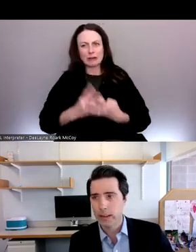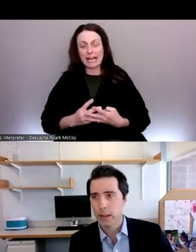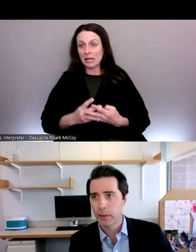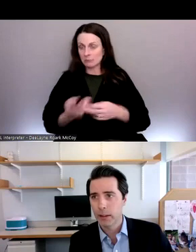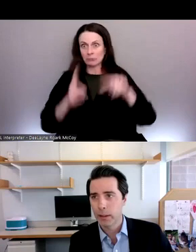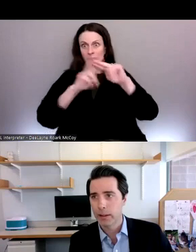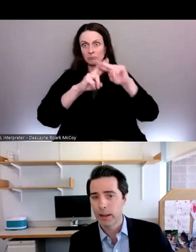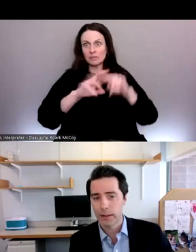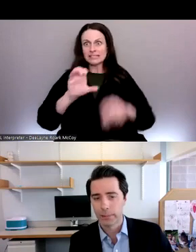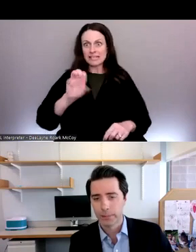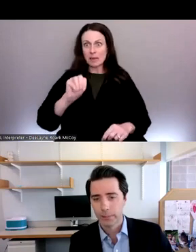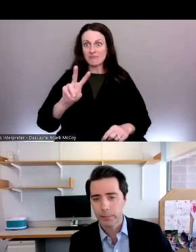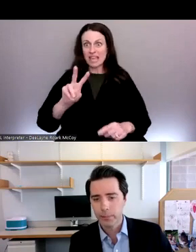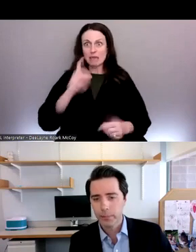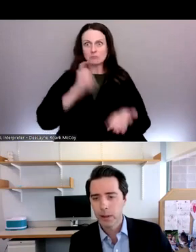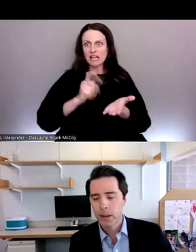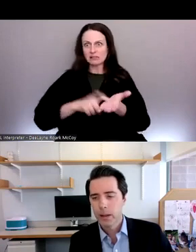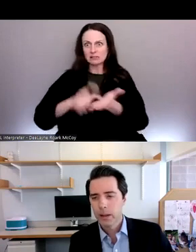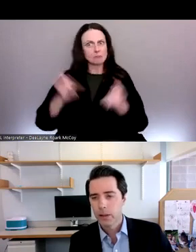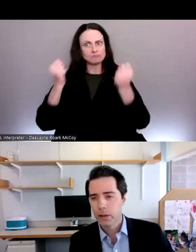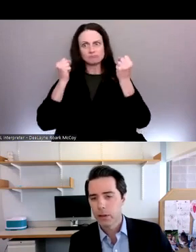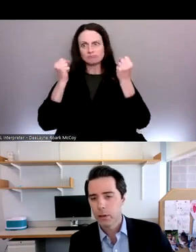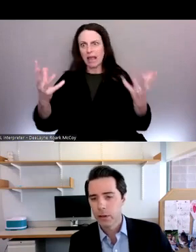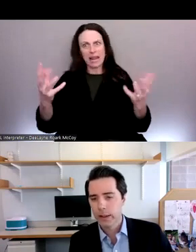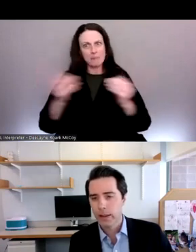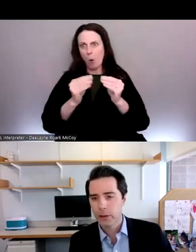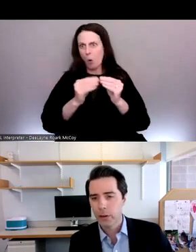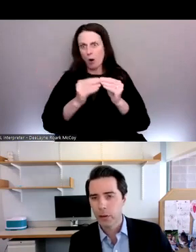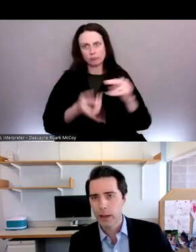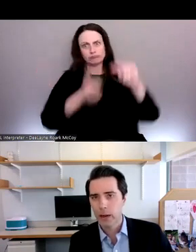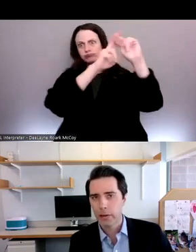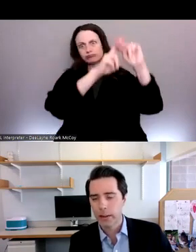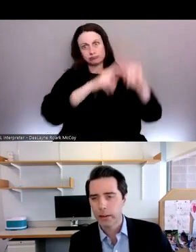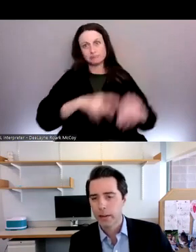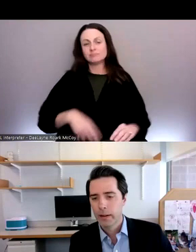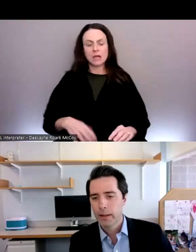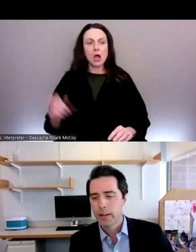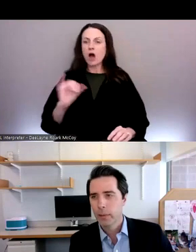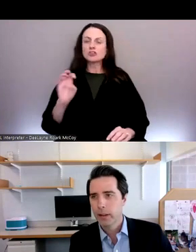CMV that we detect there's also tools like